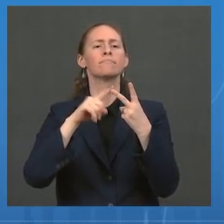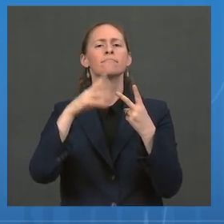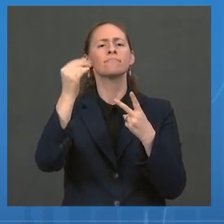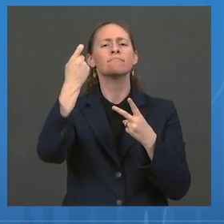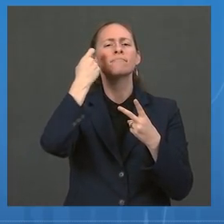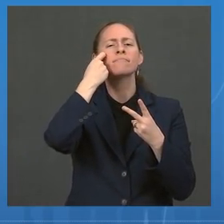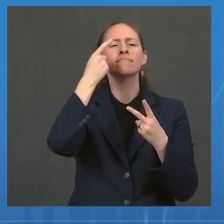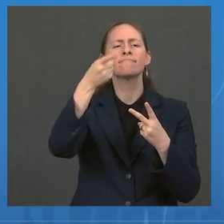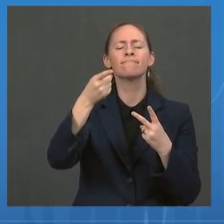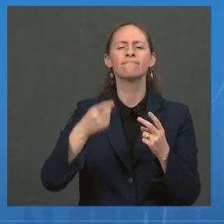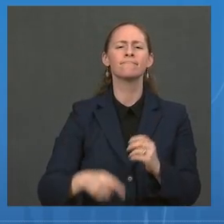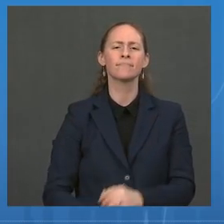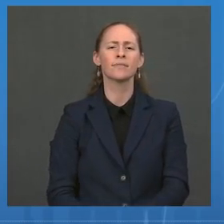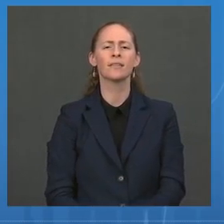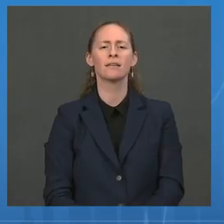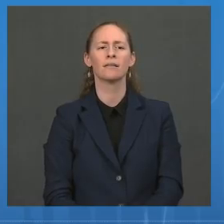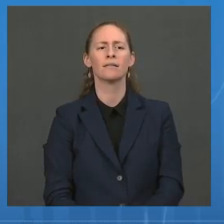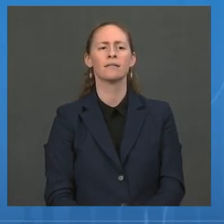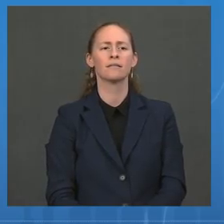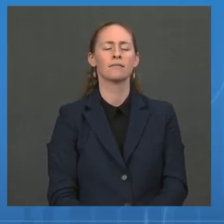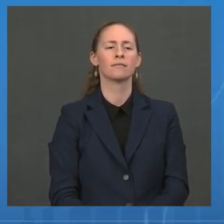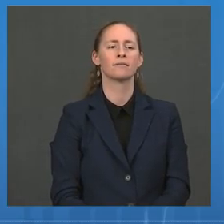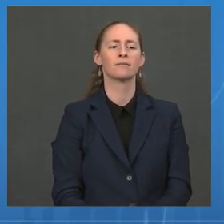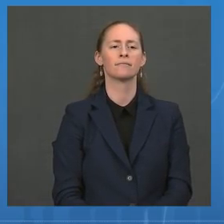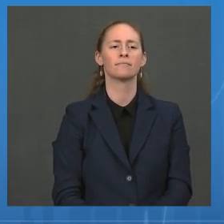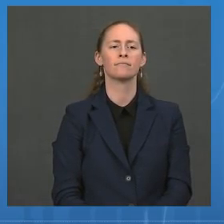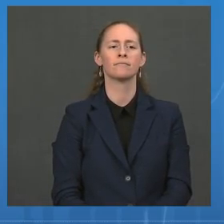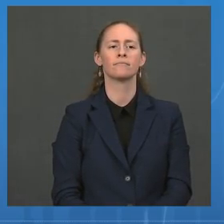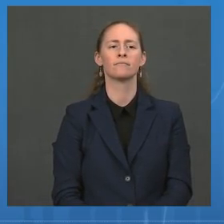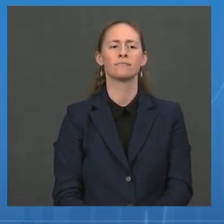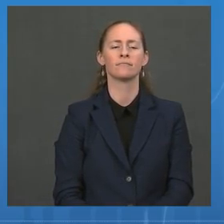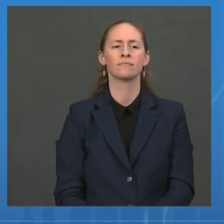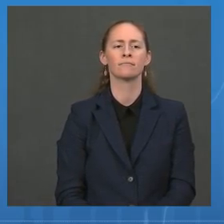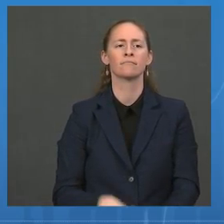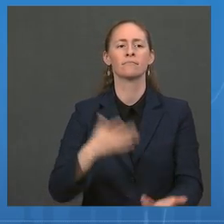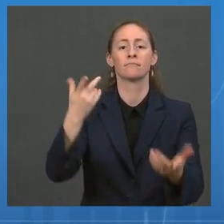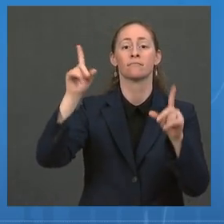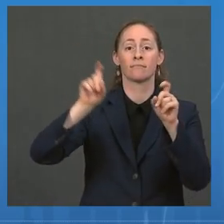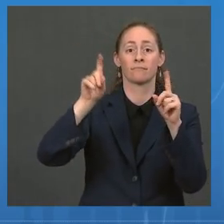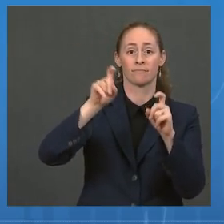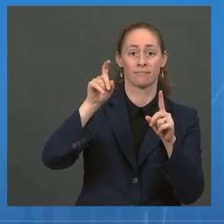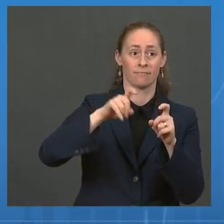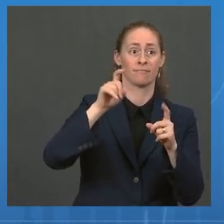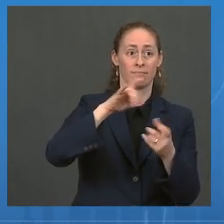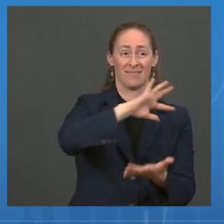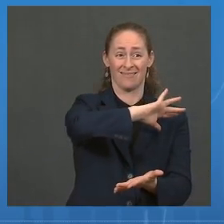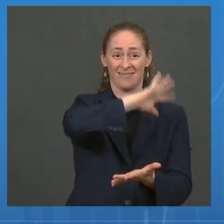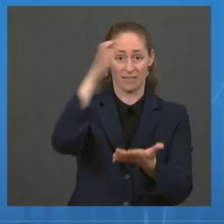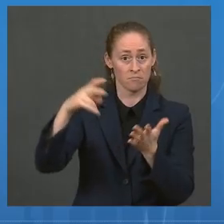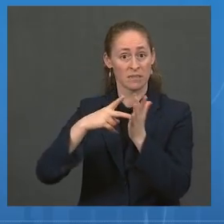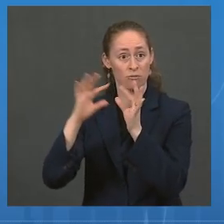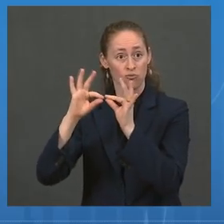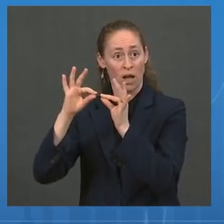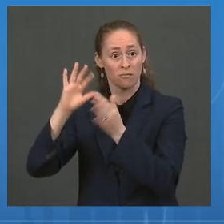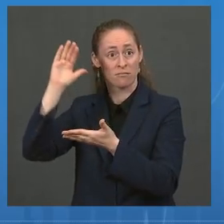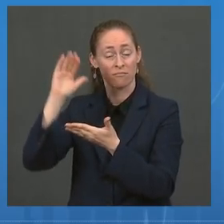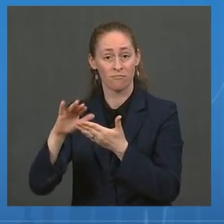the rise in the number of tests will drive down the cost. Twenty-four dollars a test is still pretty high for most people.